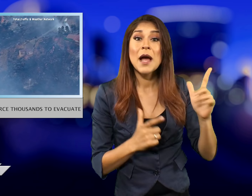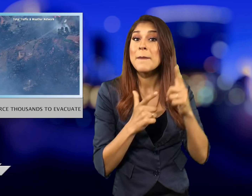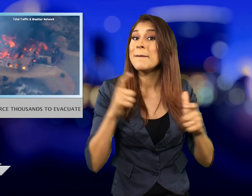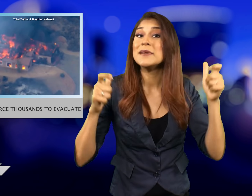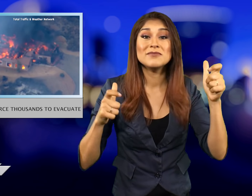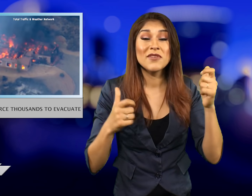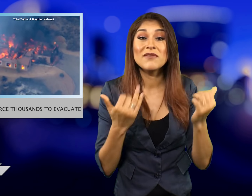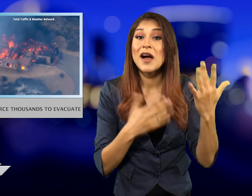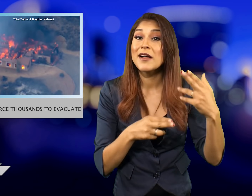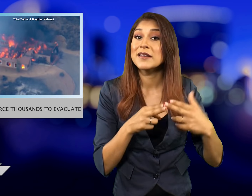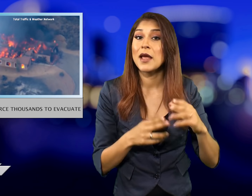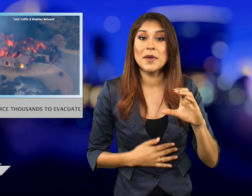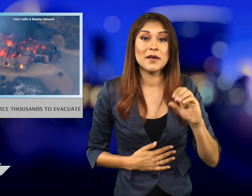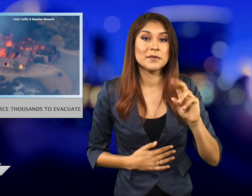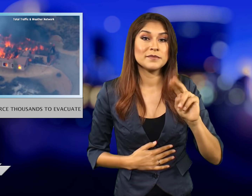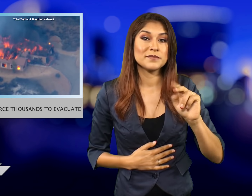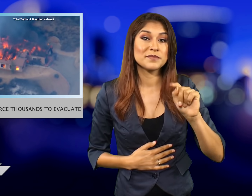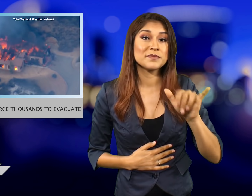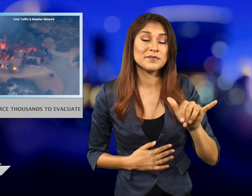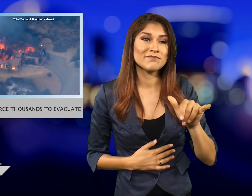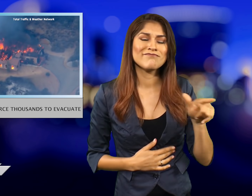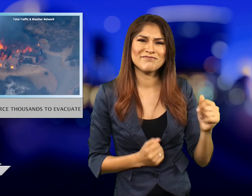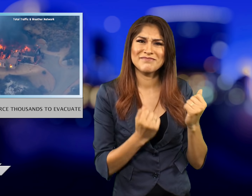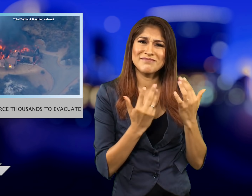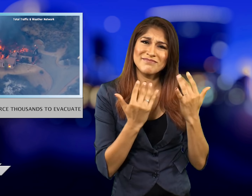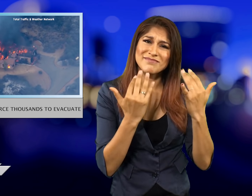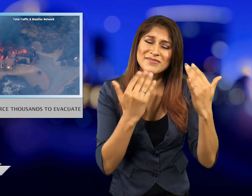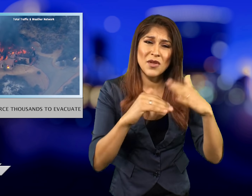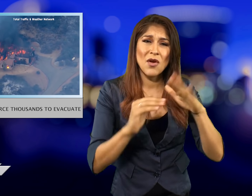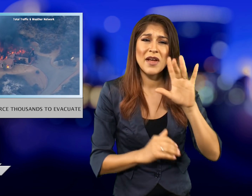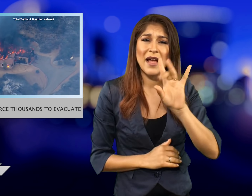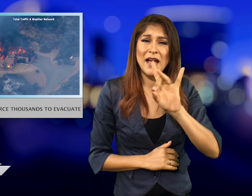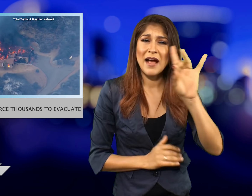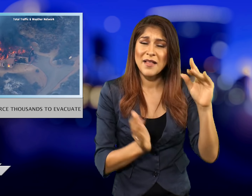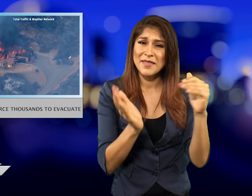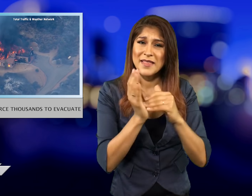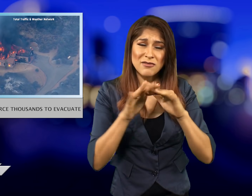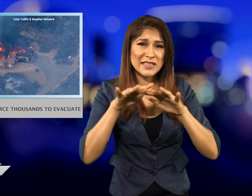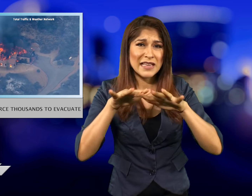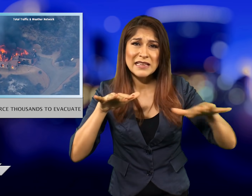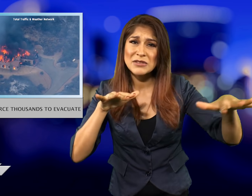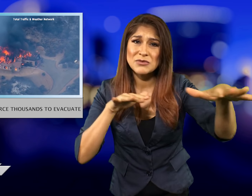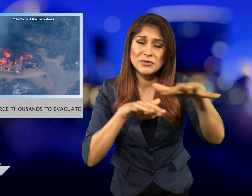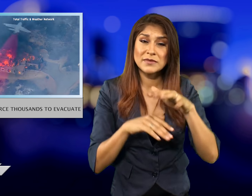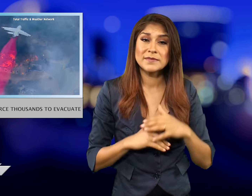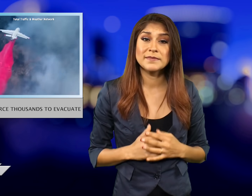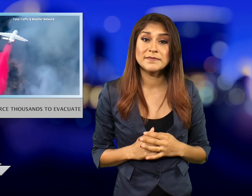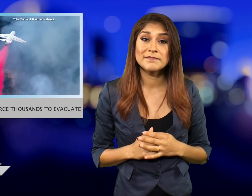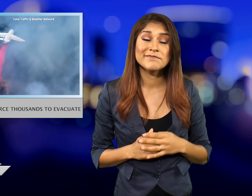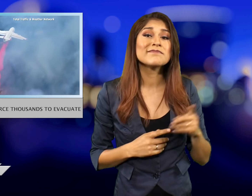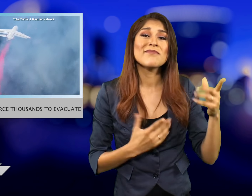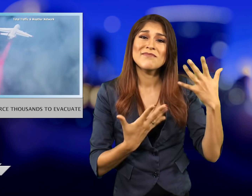The largest is known as the County fire and it has scorched more than 80,000 acres.